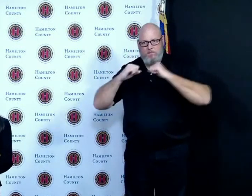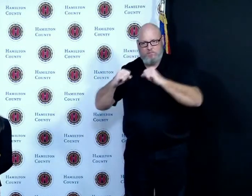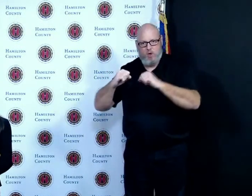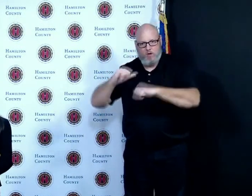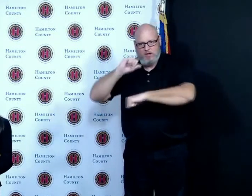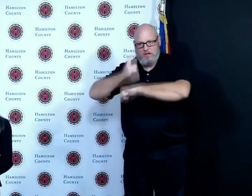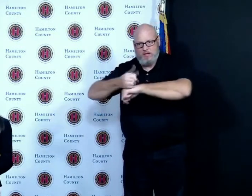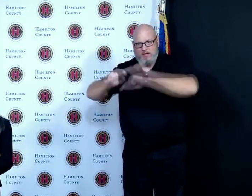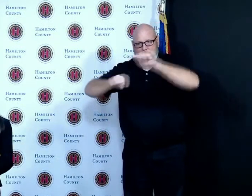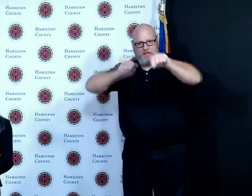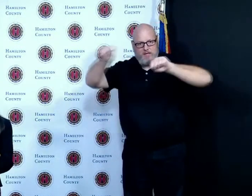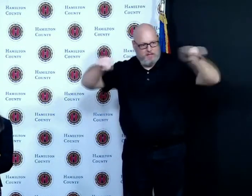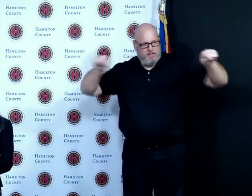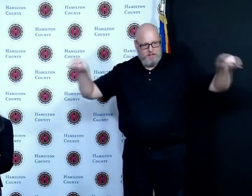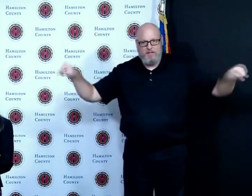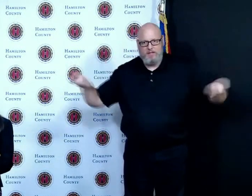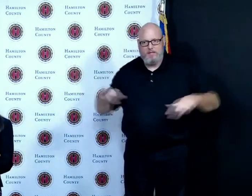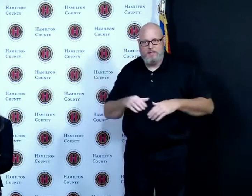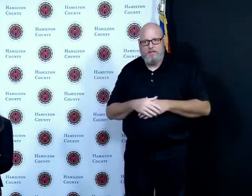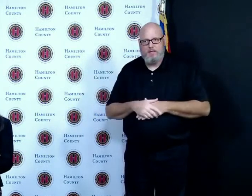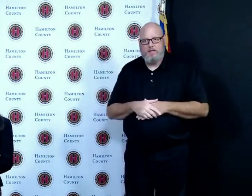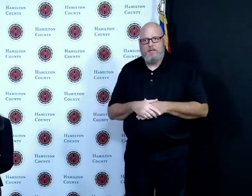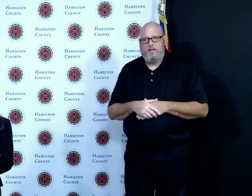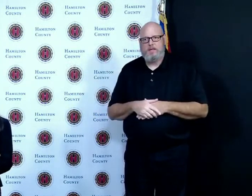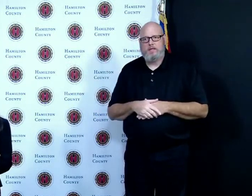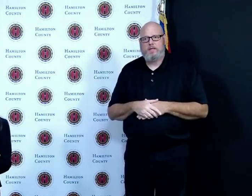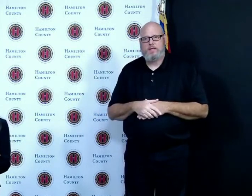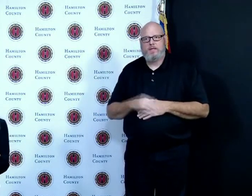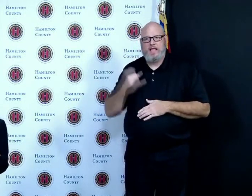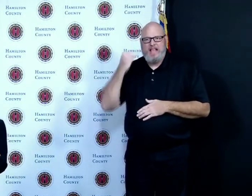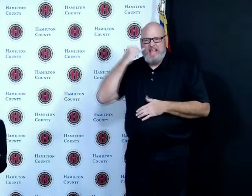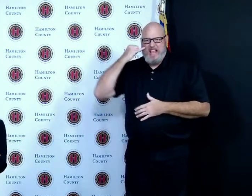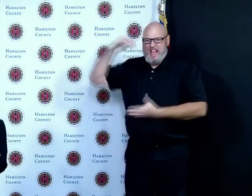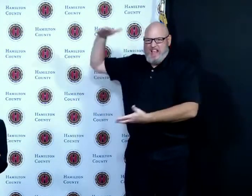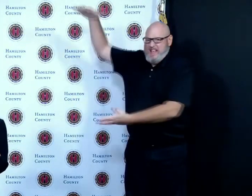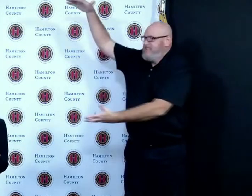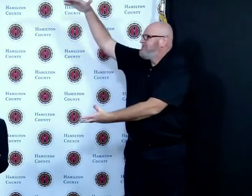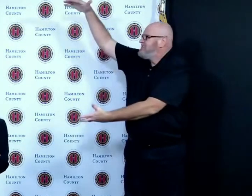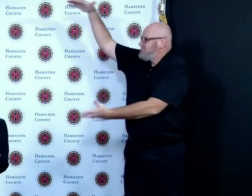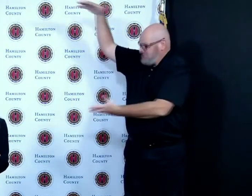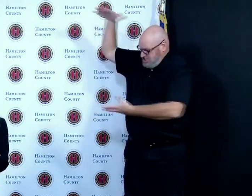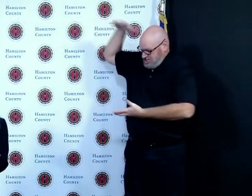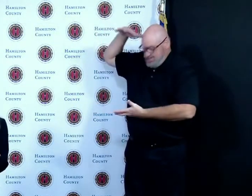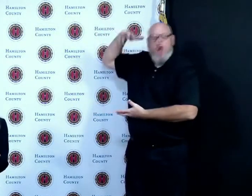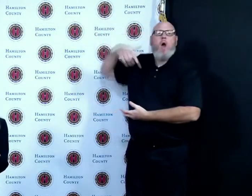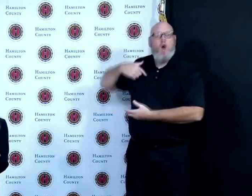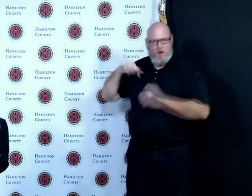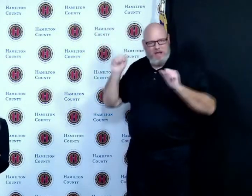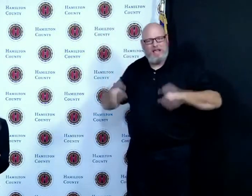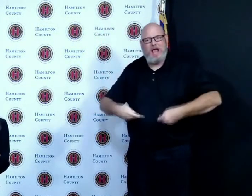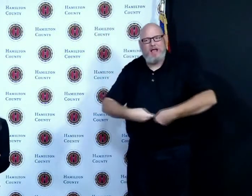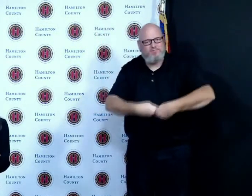their own way of getting people signed up if this the structure were different and if Public Health